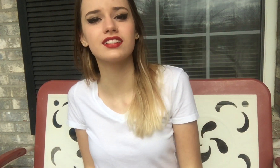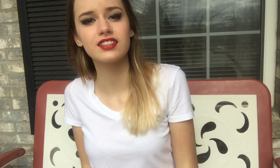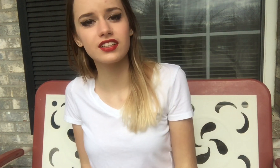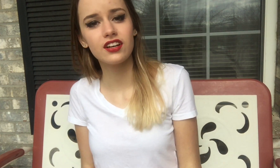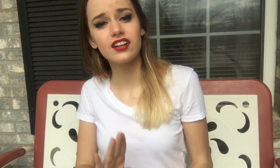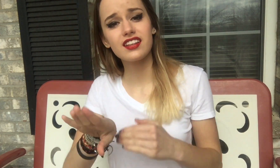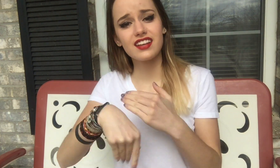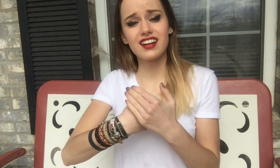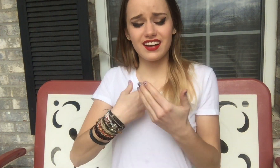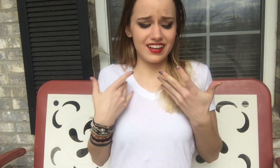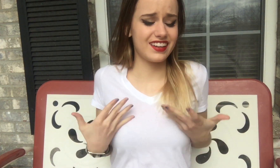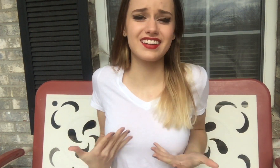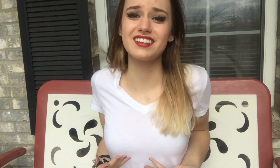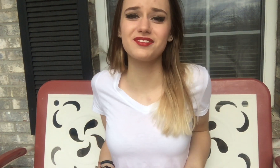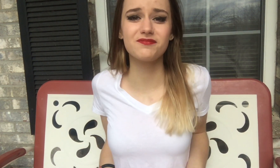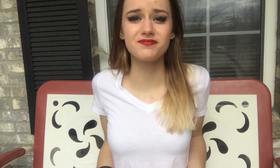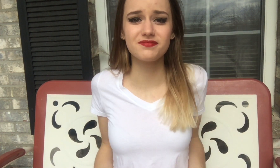All that I am